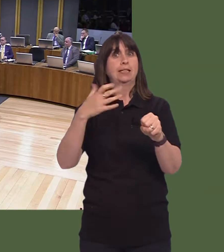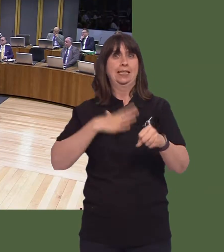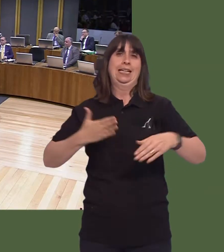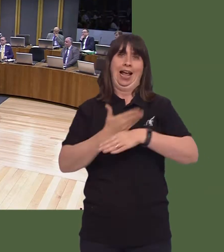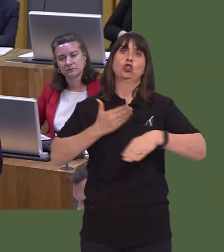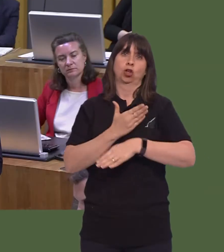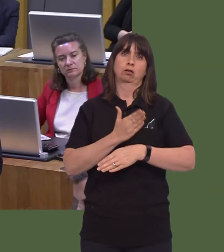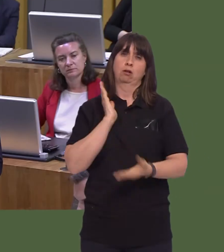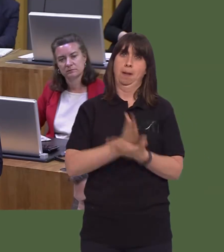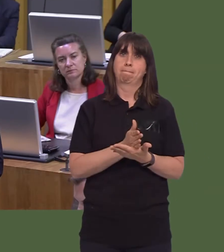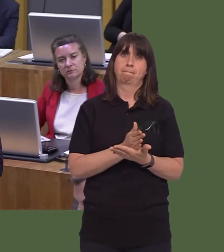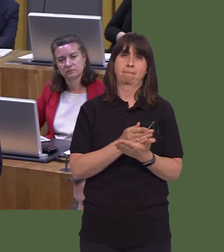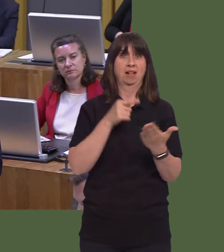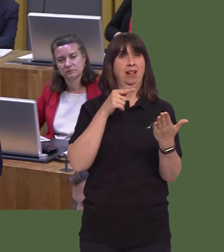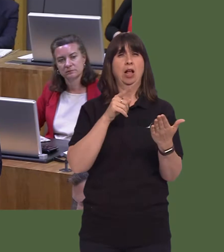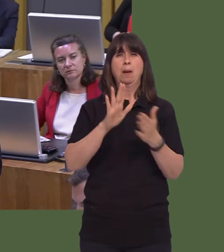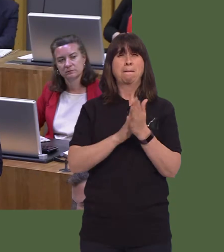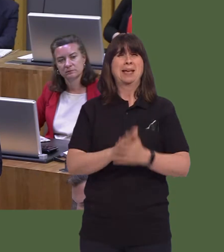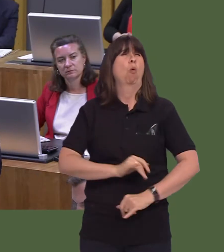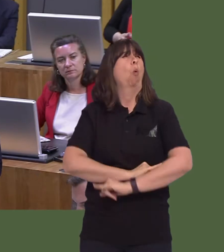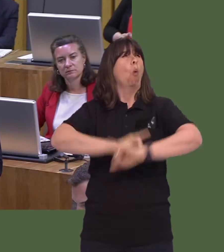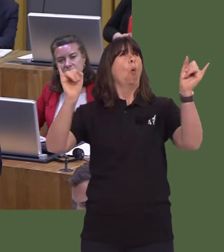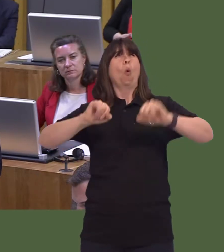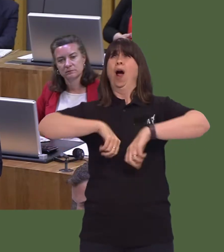It's far from a whitewash, as was described by one member of his party.